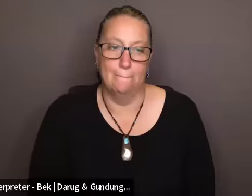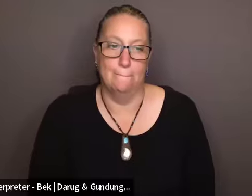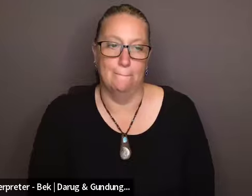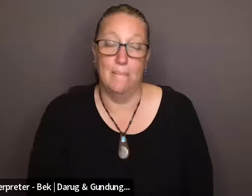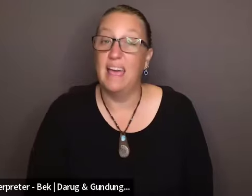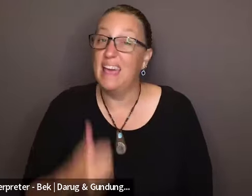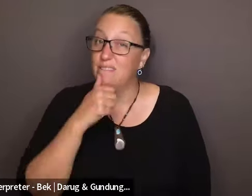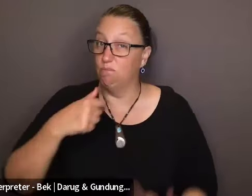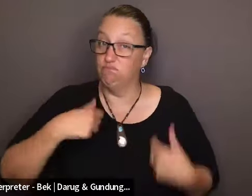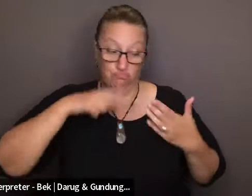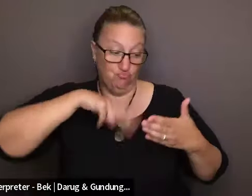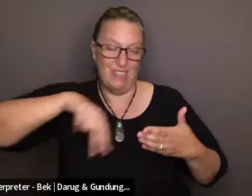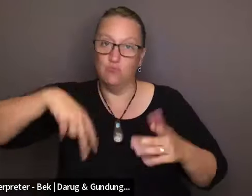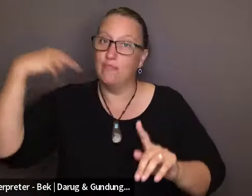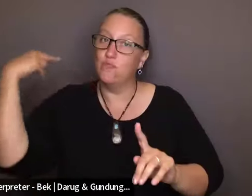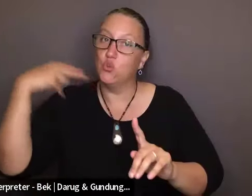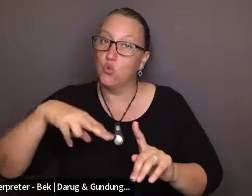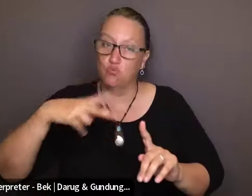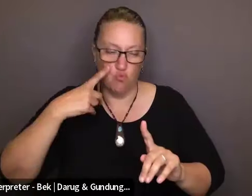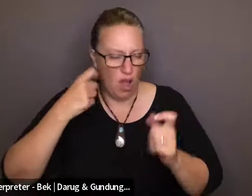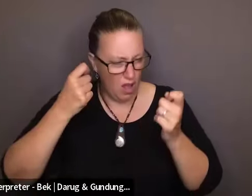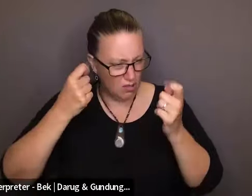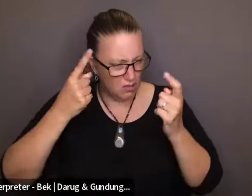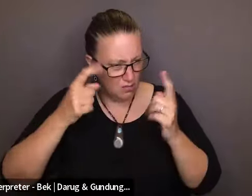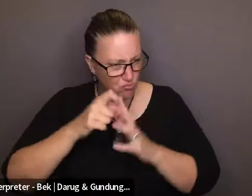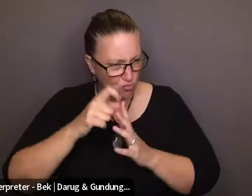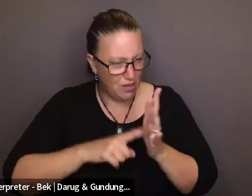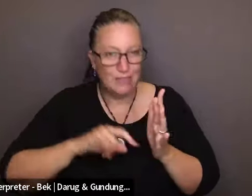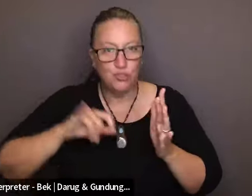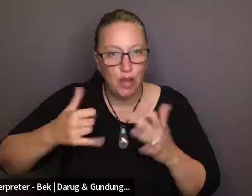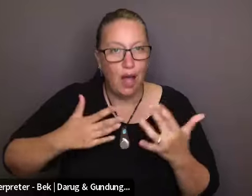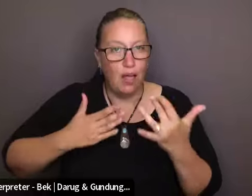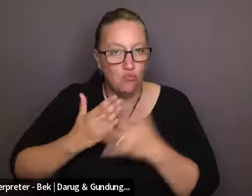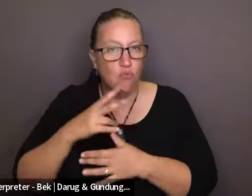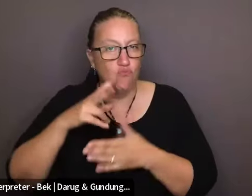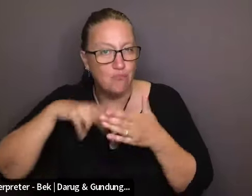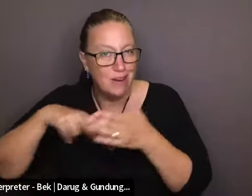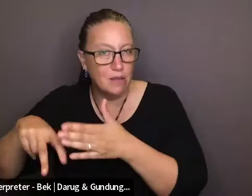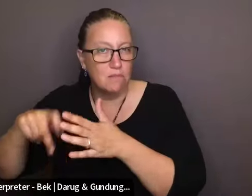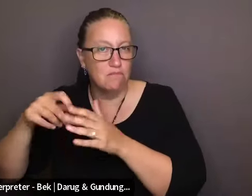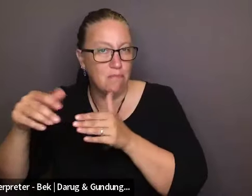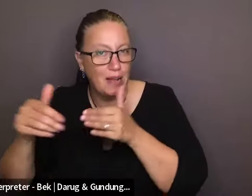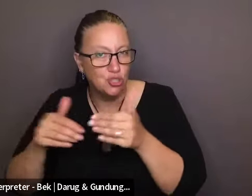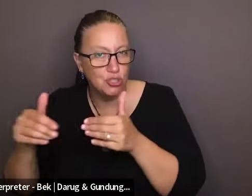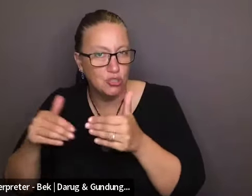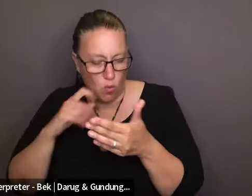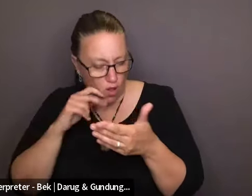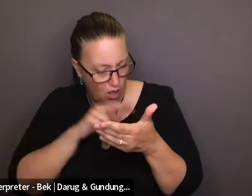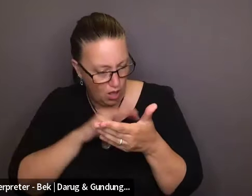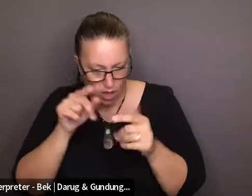And, as I said, do your budget decisions match your co design claims? If a reviewer is trying to understand the